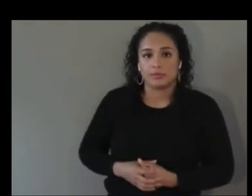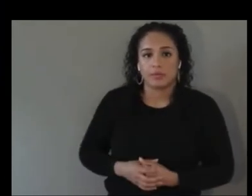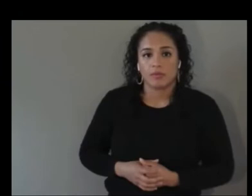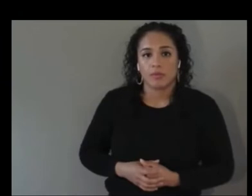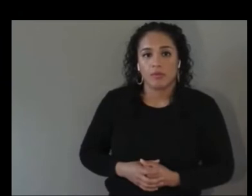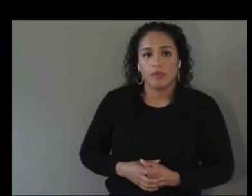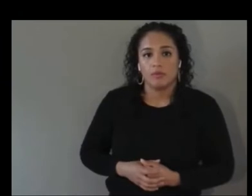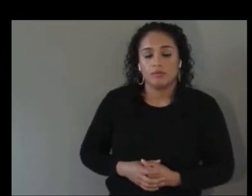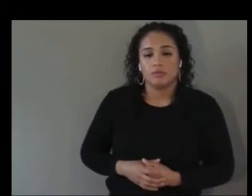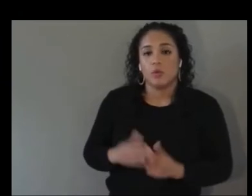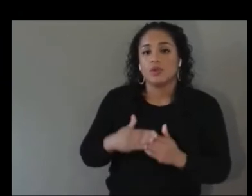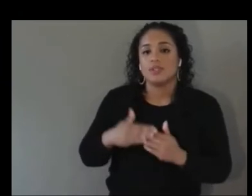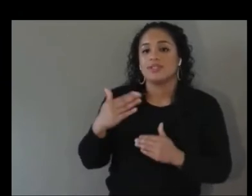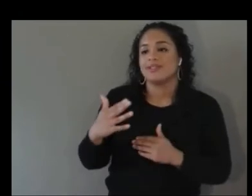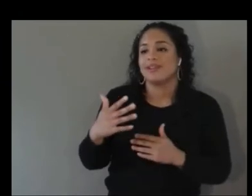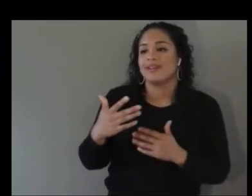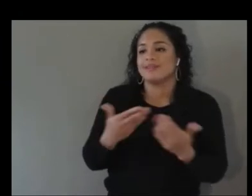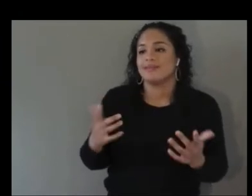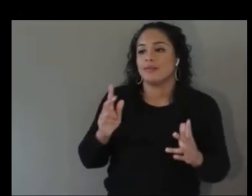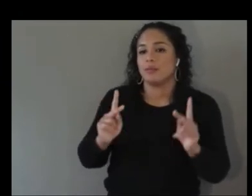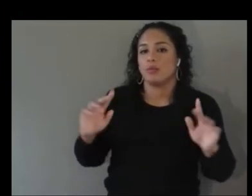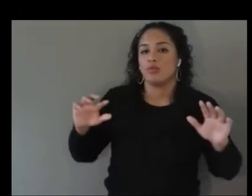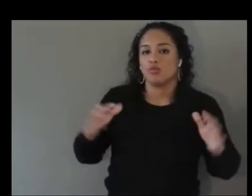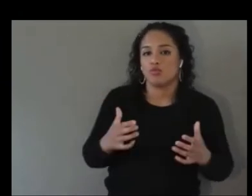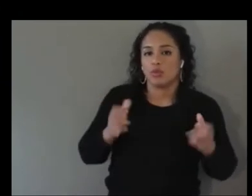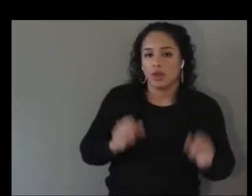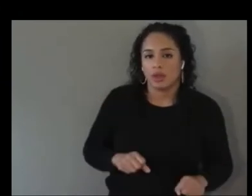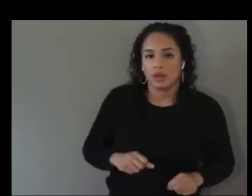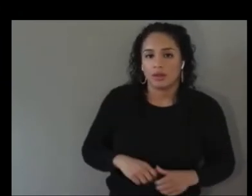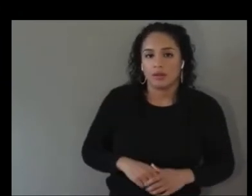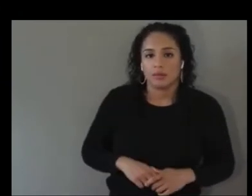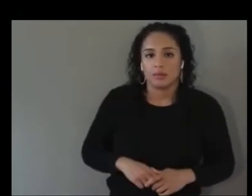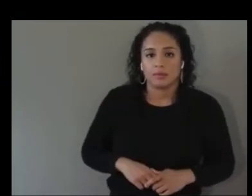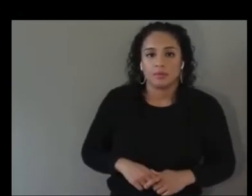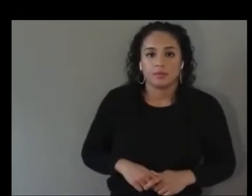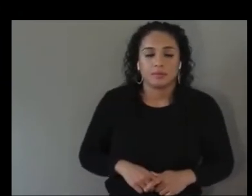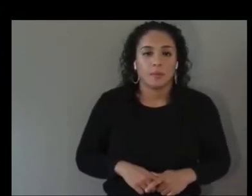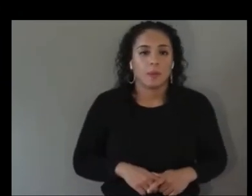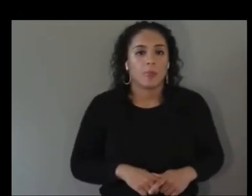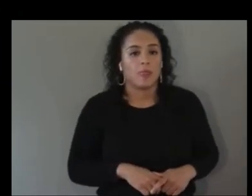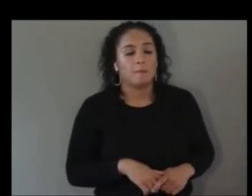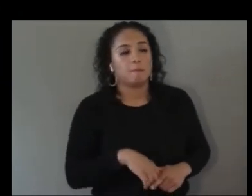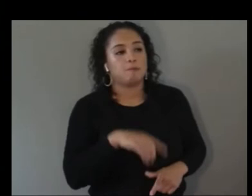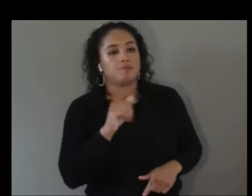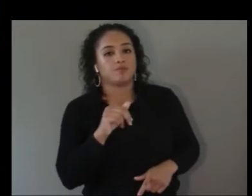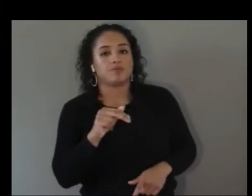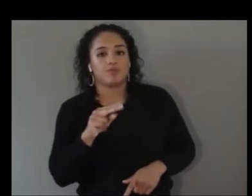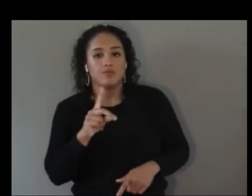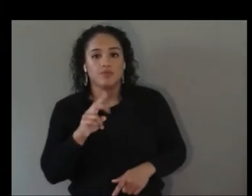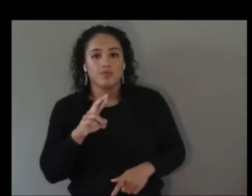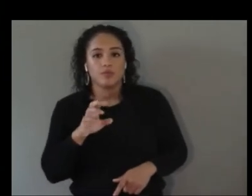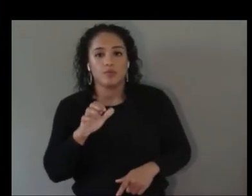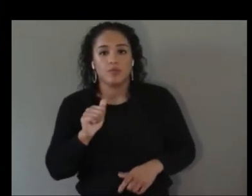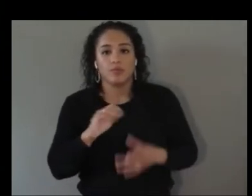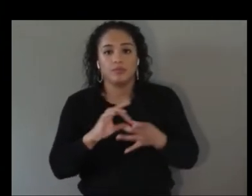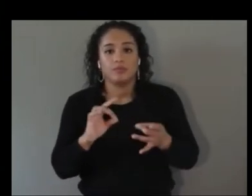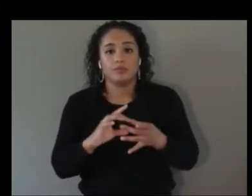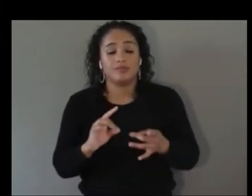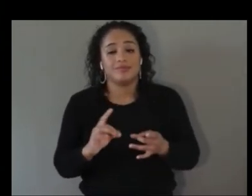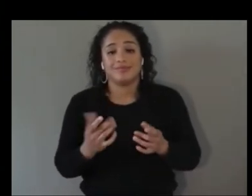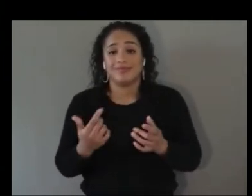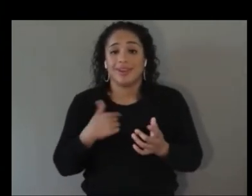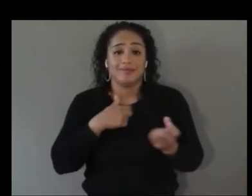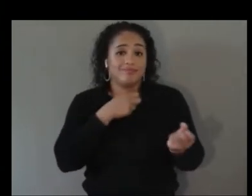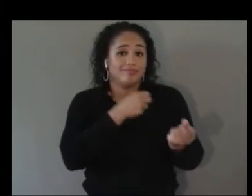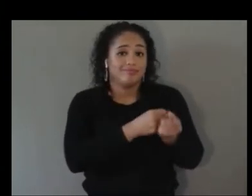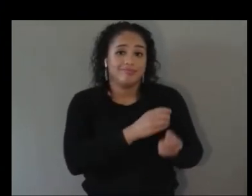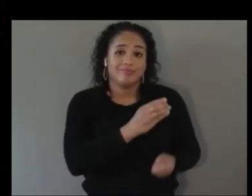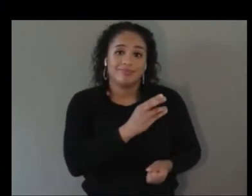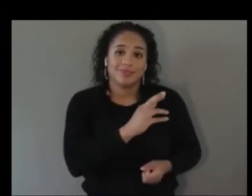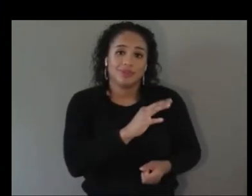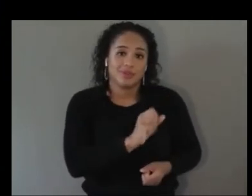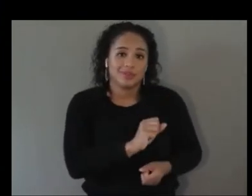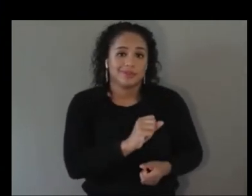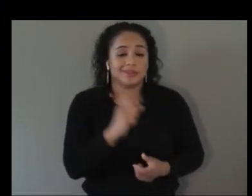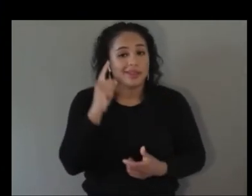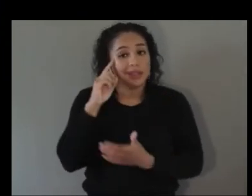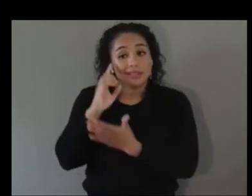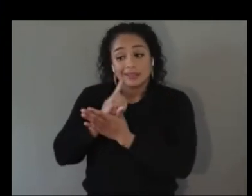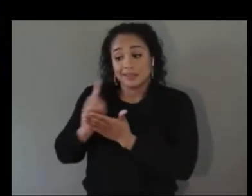Well, you know, I just echo what Chris is saying, it's designing for people and with people but it's actually giving people the tools to design